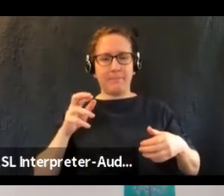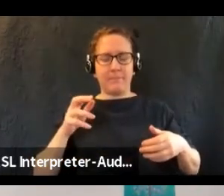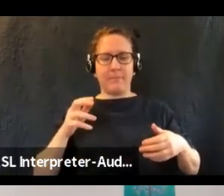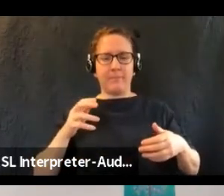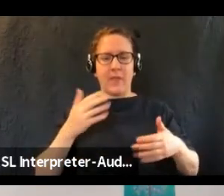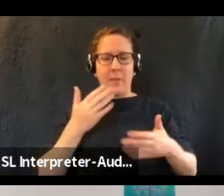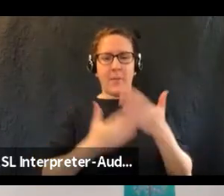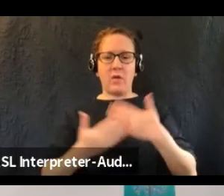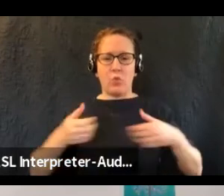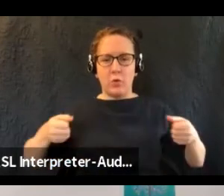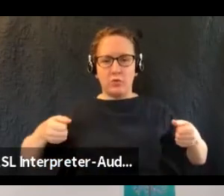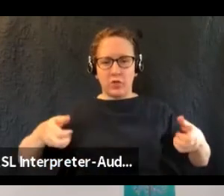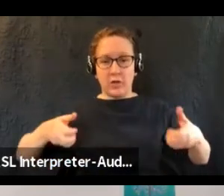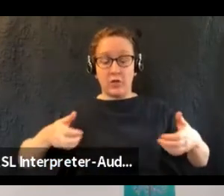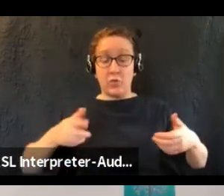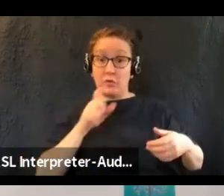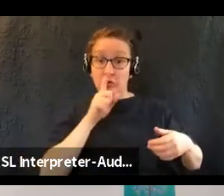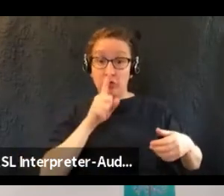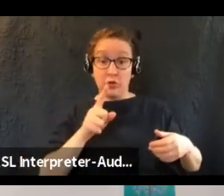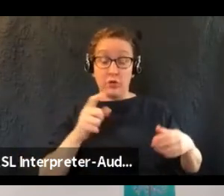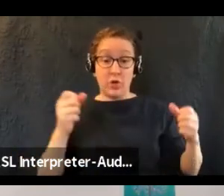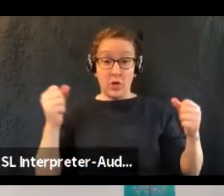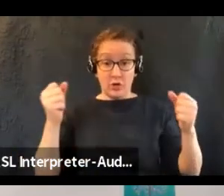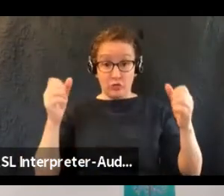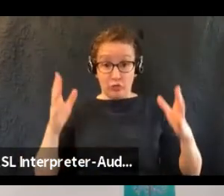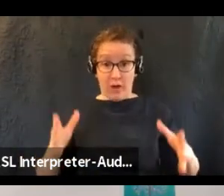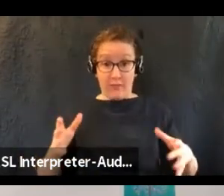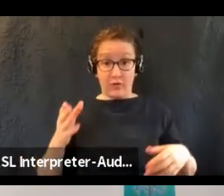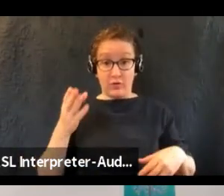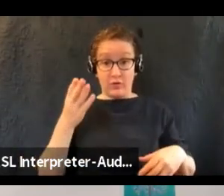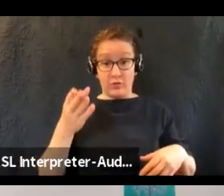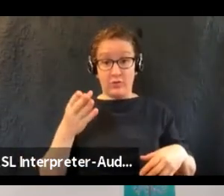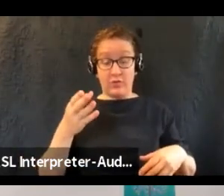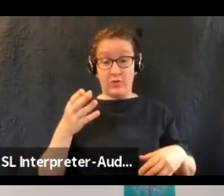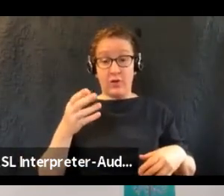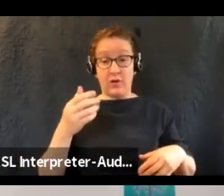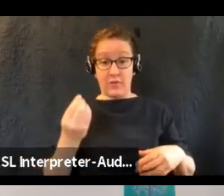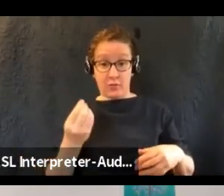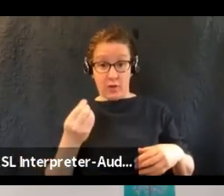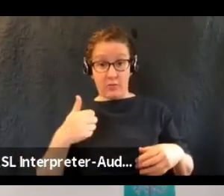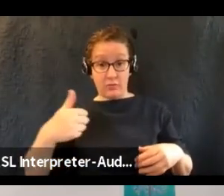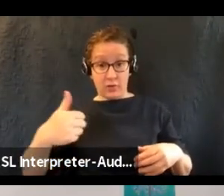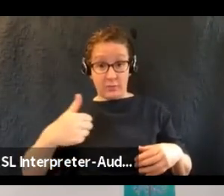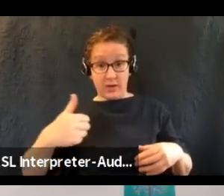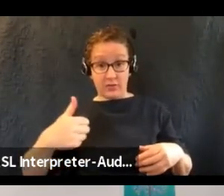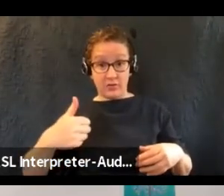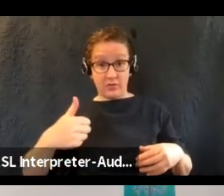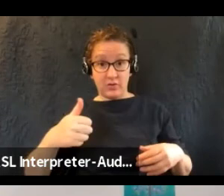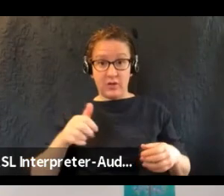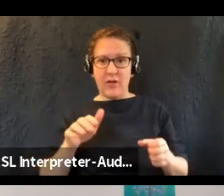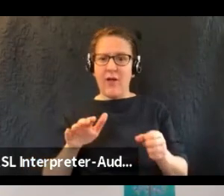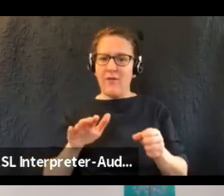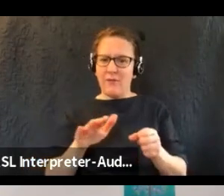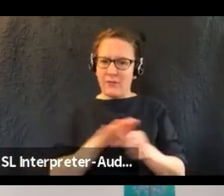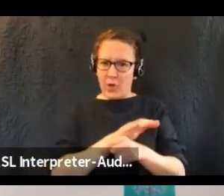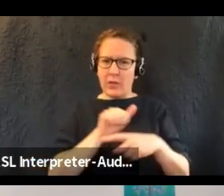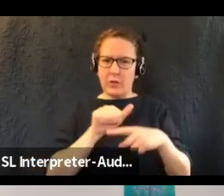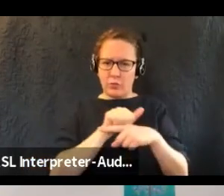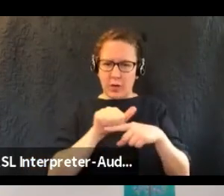want to make sure that the driver of the ground transportation is fully trained and understands